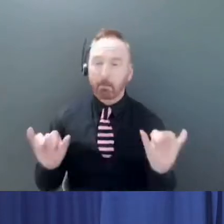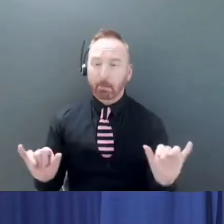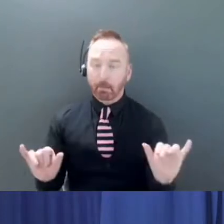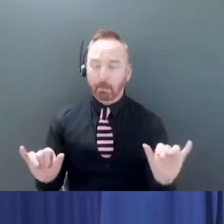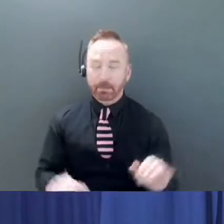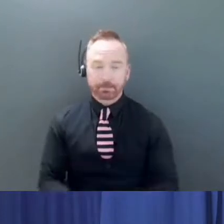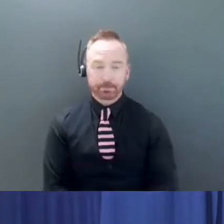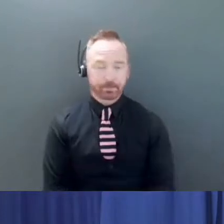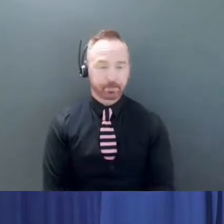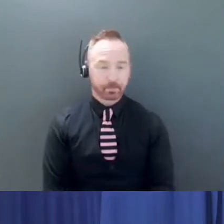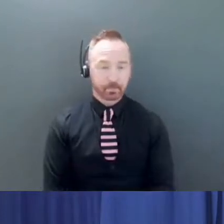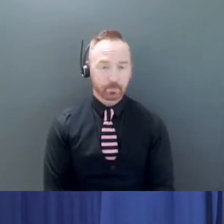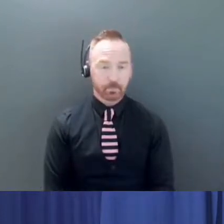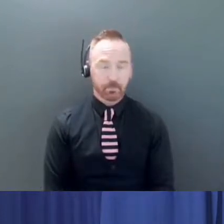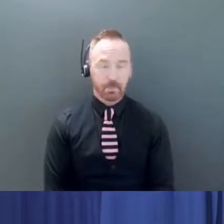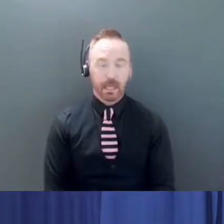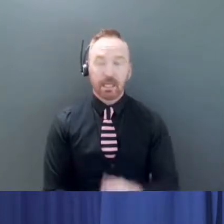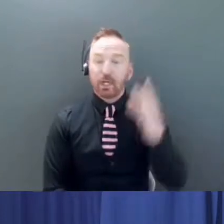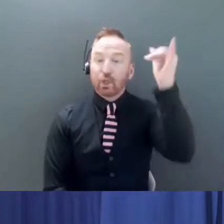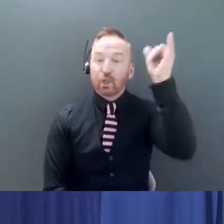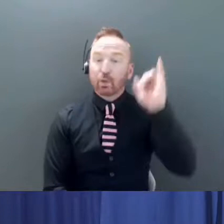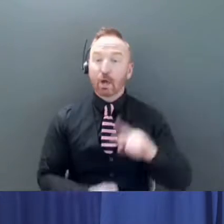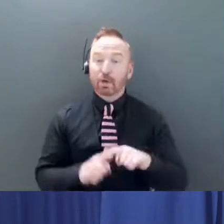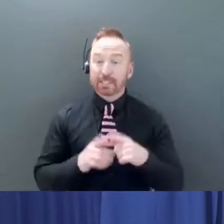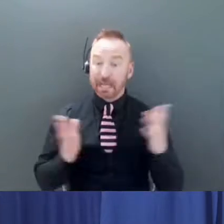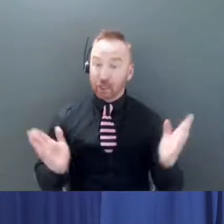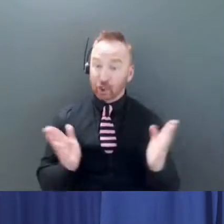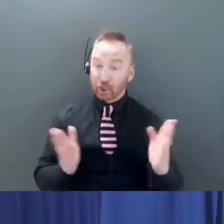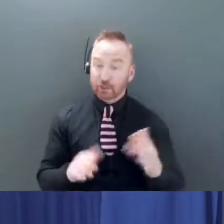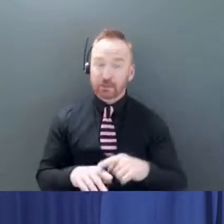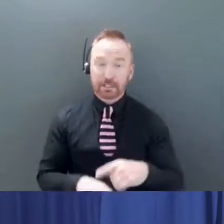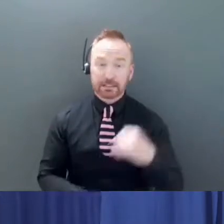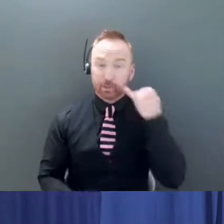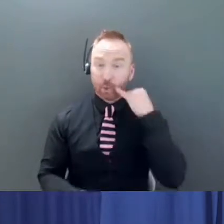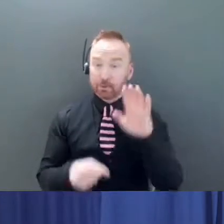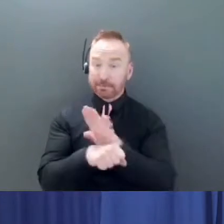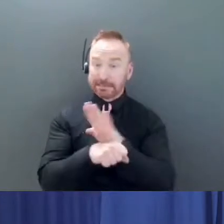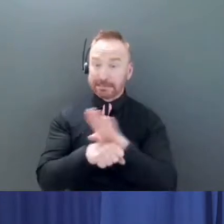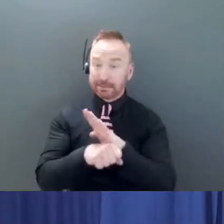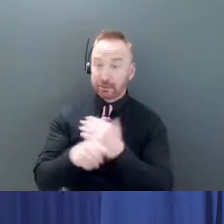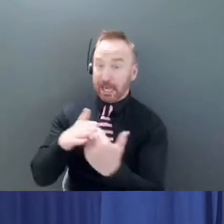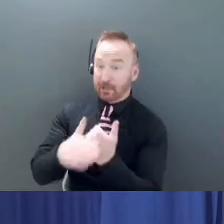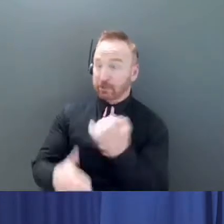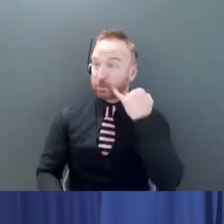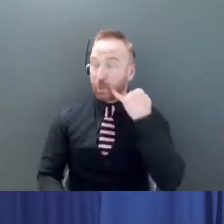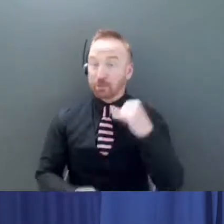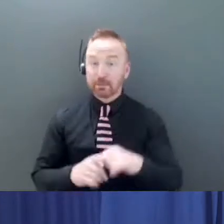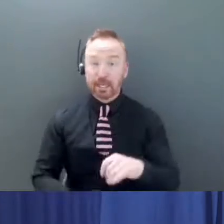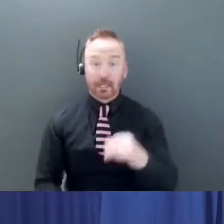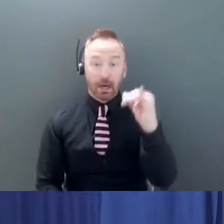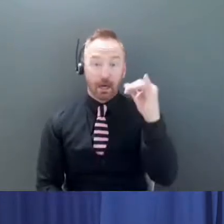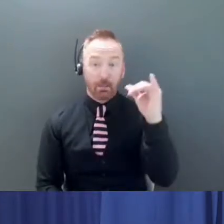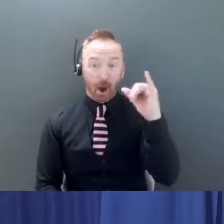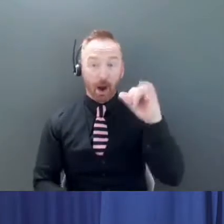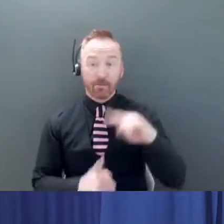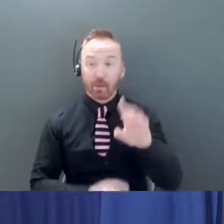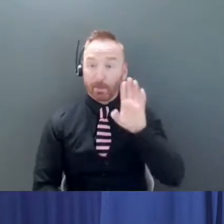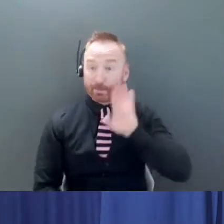entering any business whether you are getting a beer at a bar or going to a retail shop on main street, ensure you are well